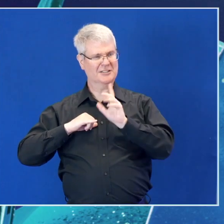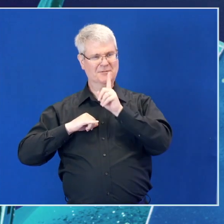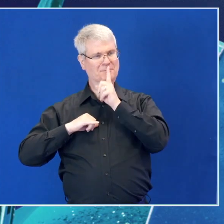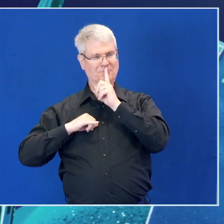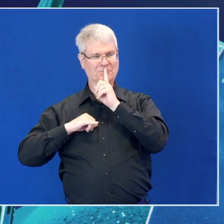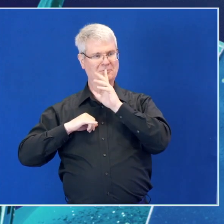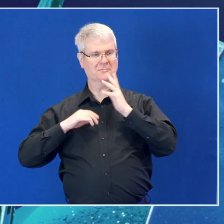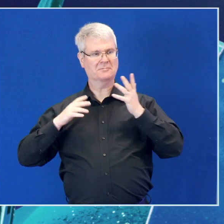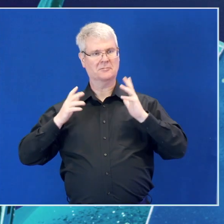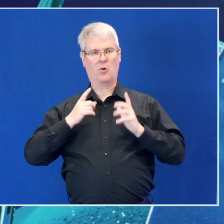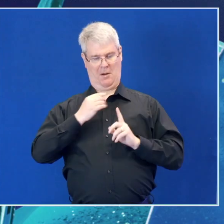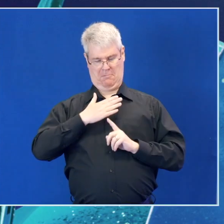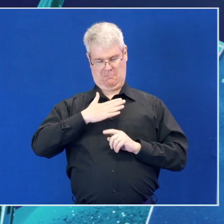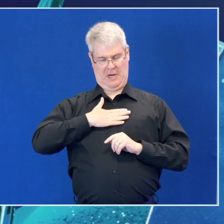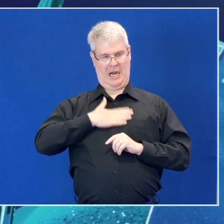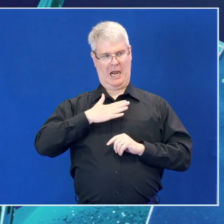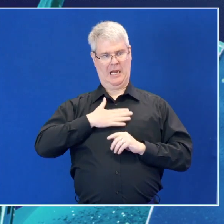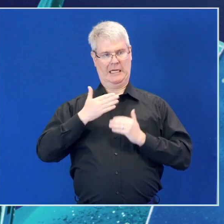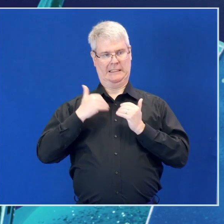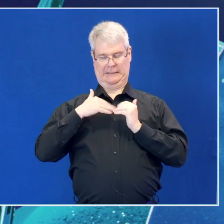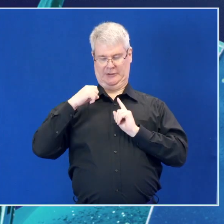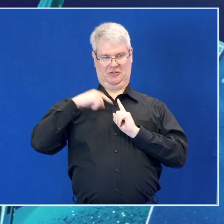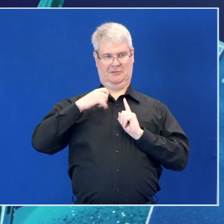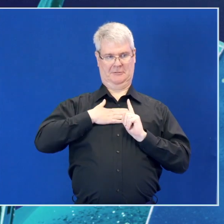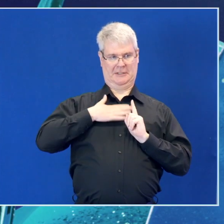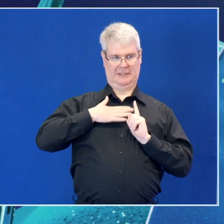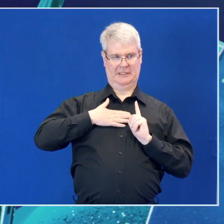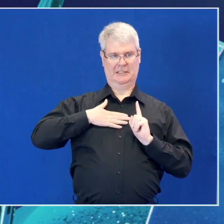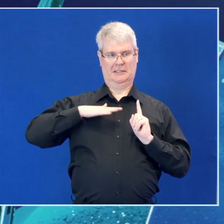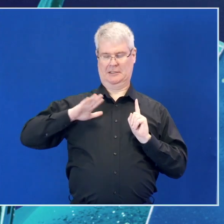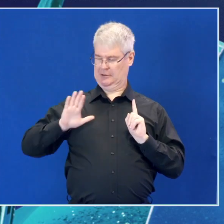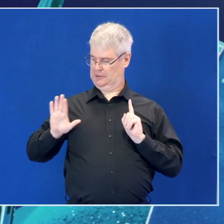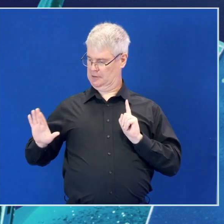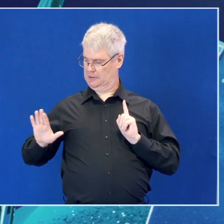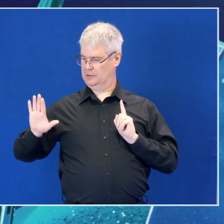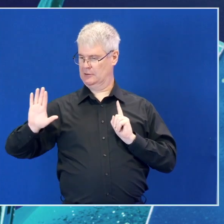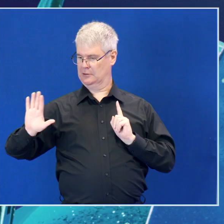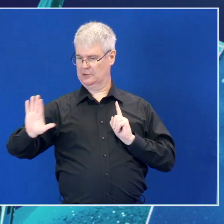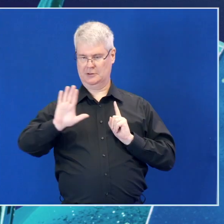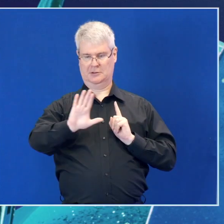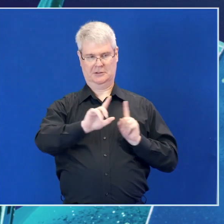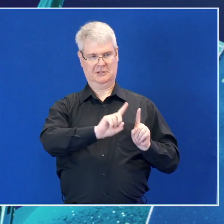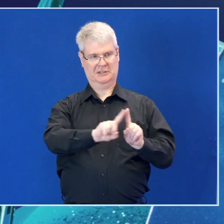If you've met one neurodivergent person, you've met one neurodivergent person. But the ability to pick and choose the things